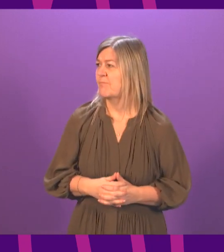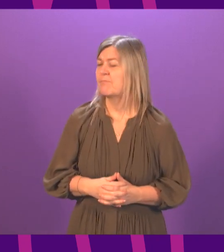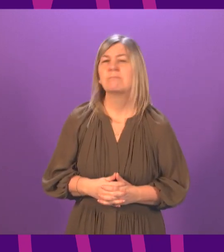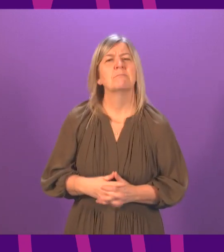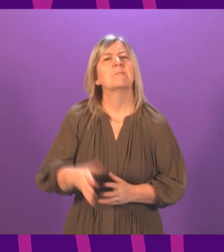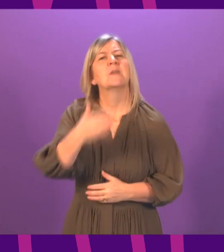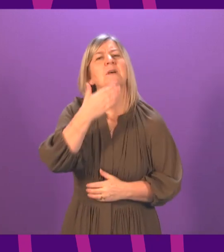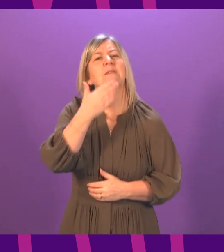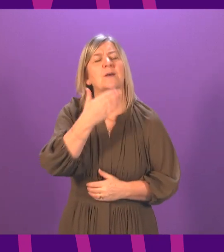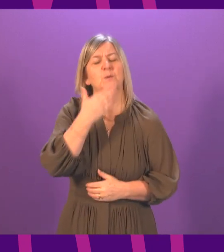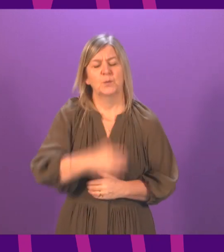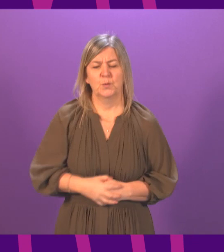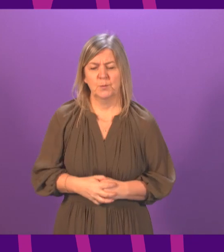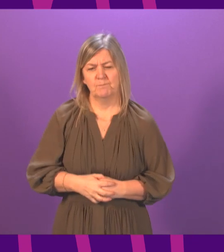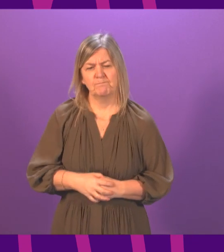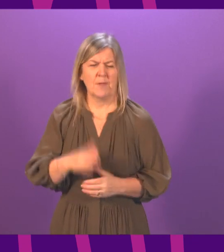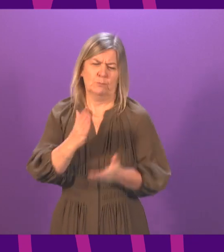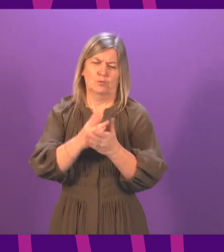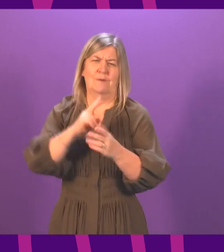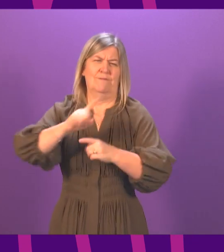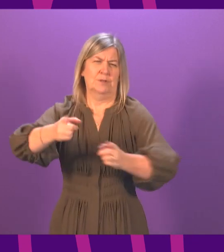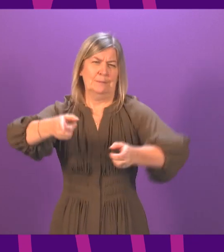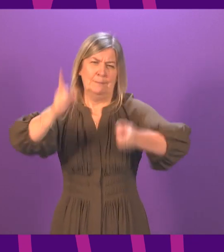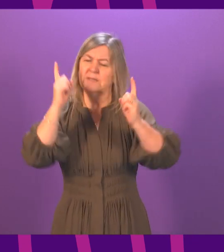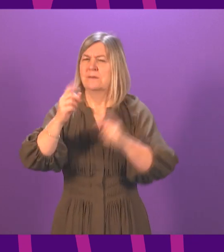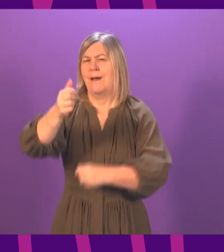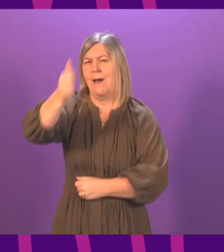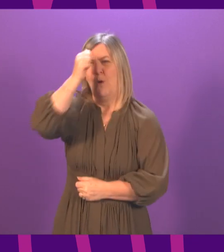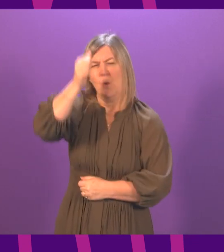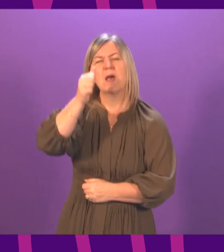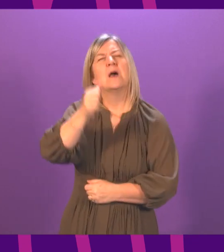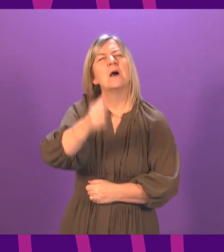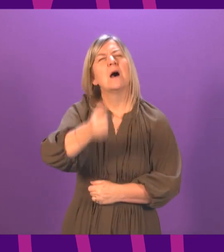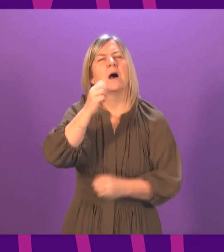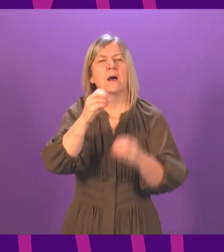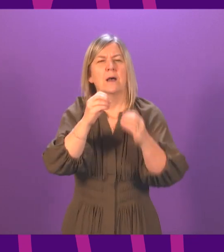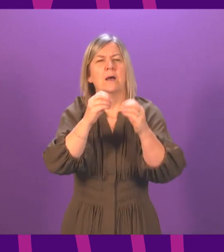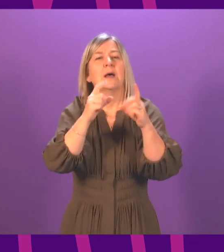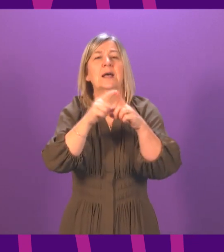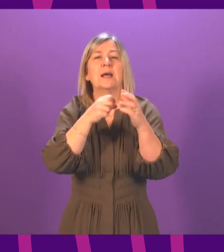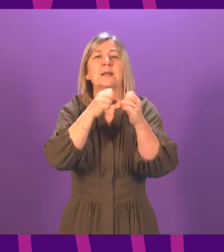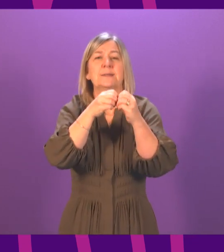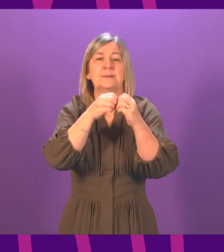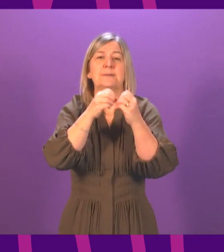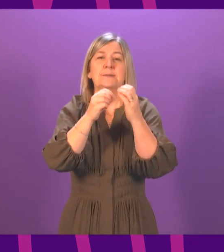The First Minister will be aware of the takeover of Debenhams by Boohoo. The deal does not include